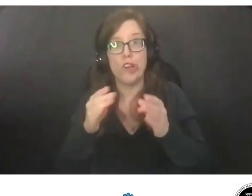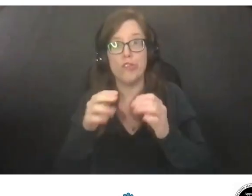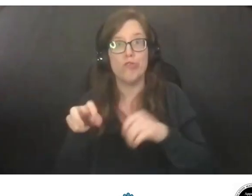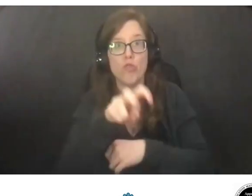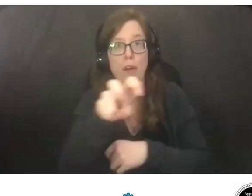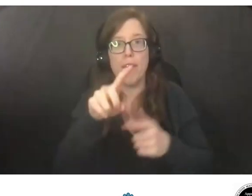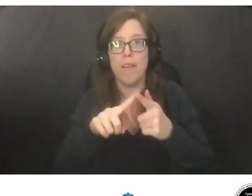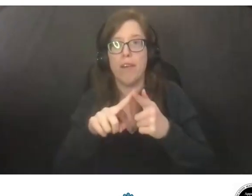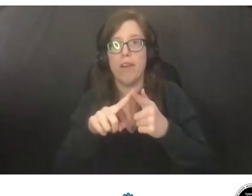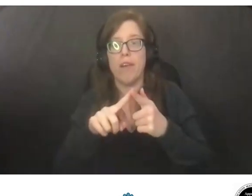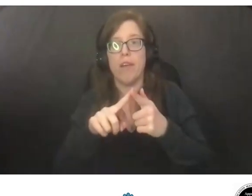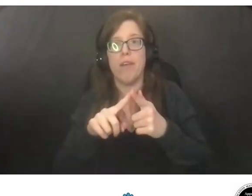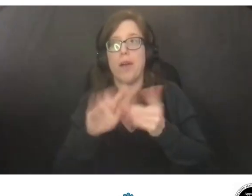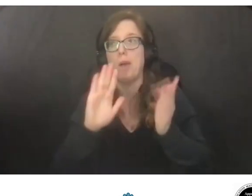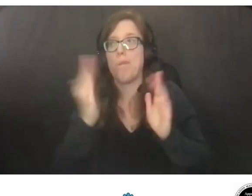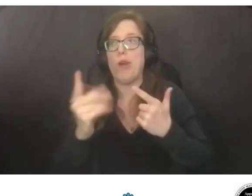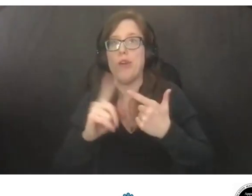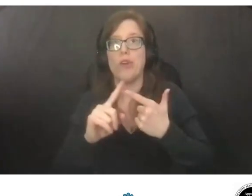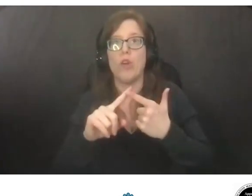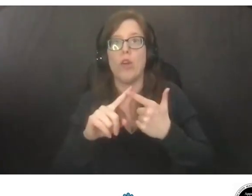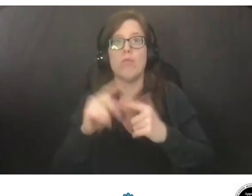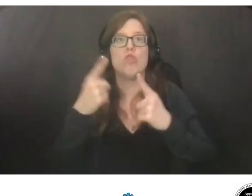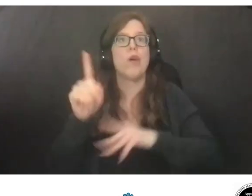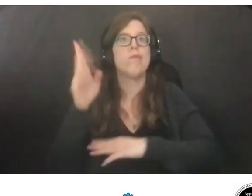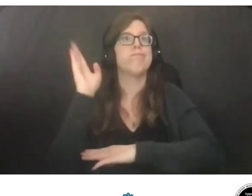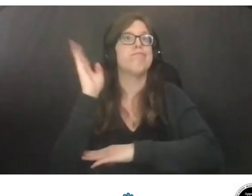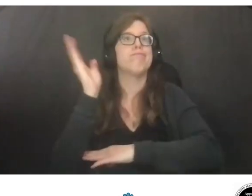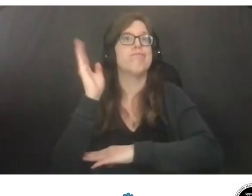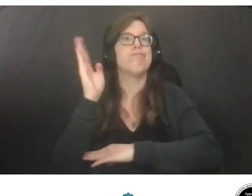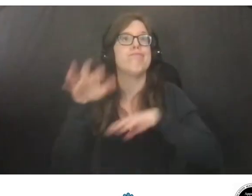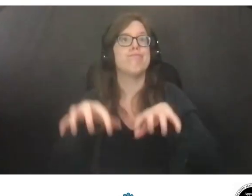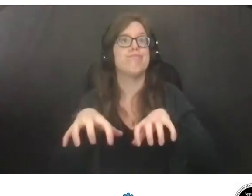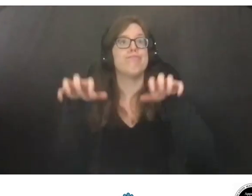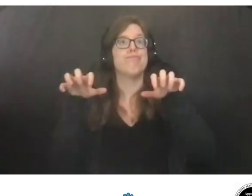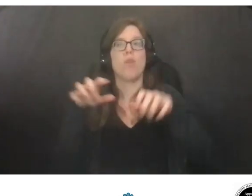street crossing travel as you would in a lecture situation.